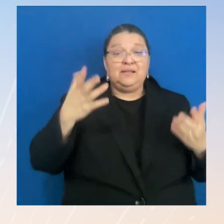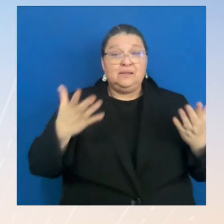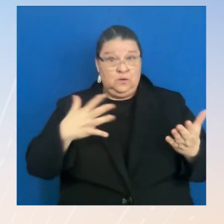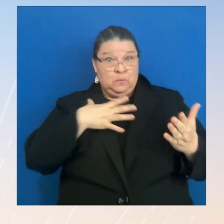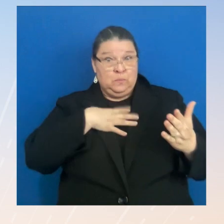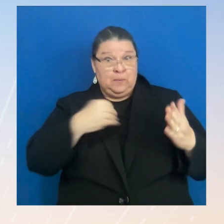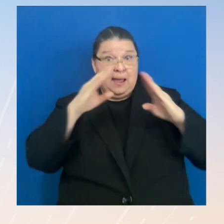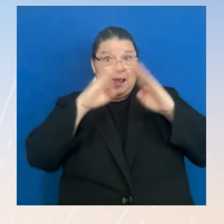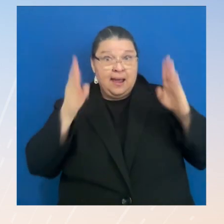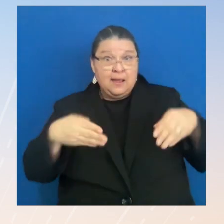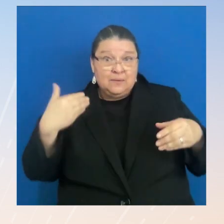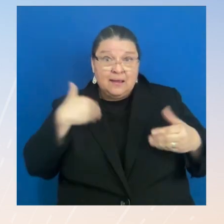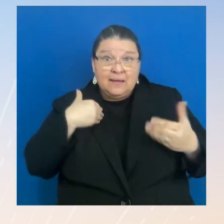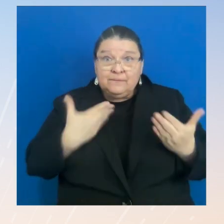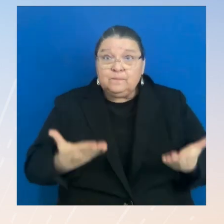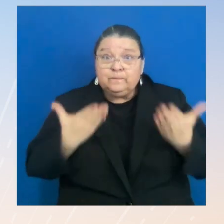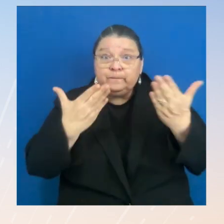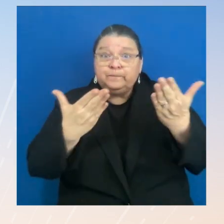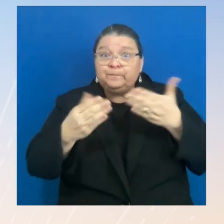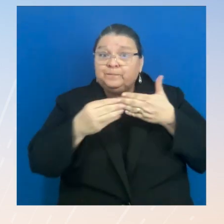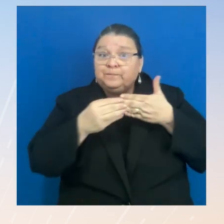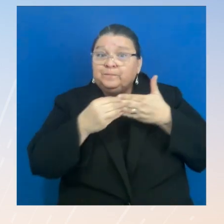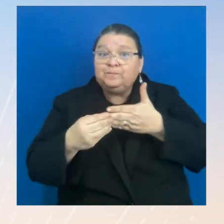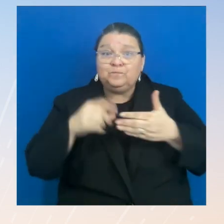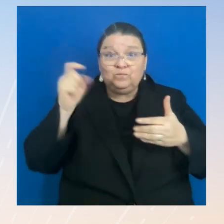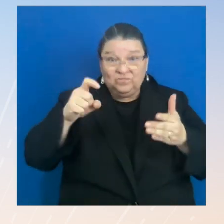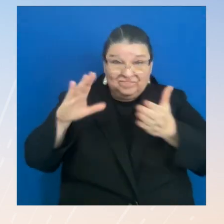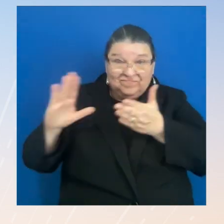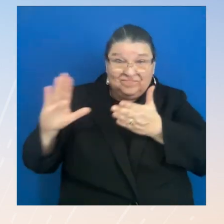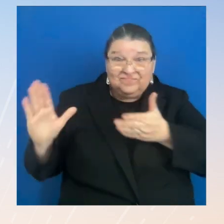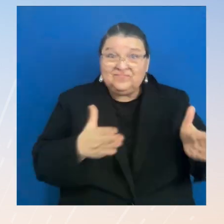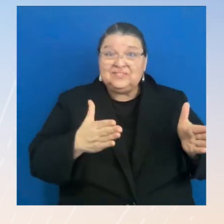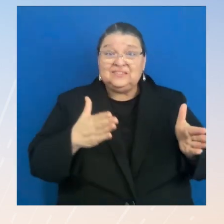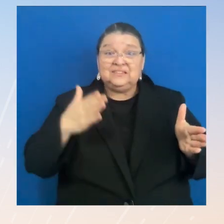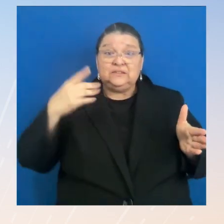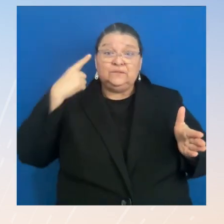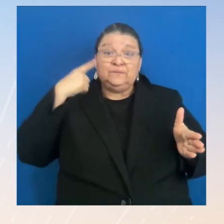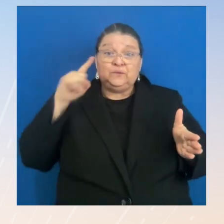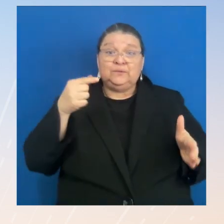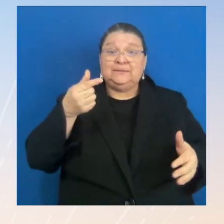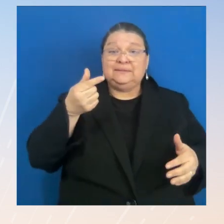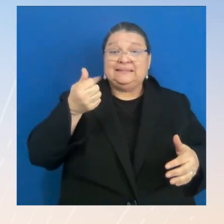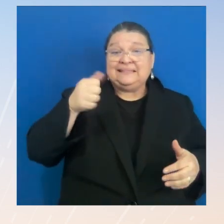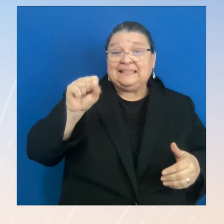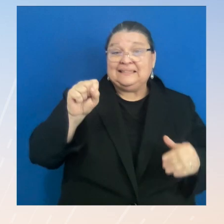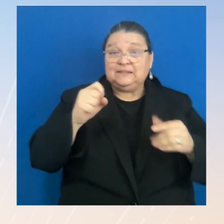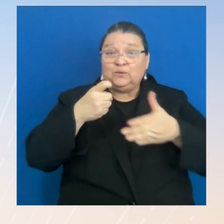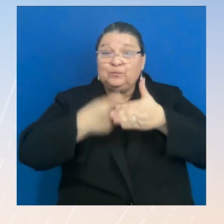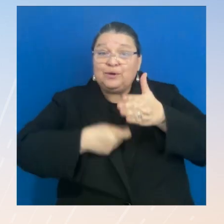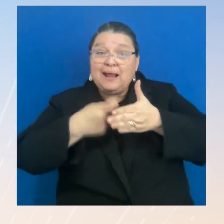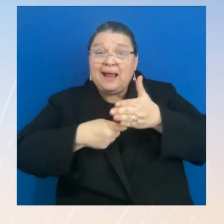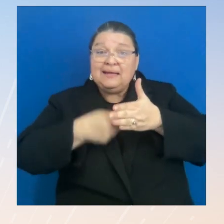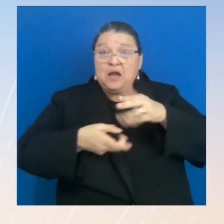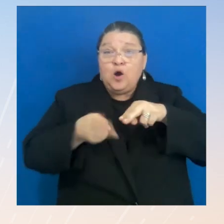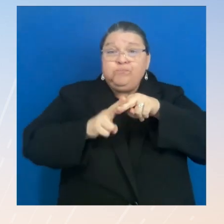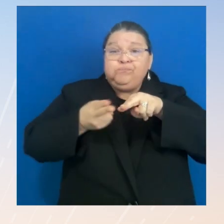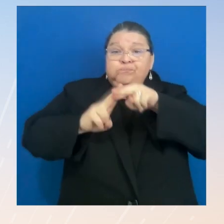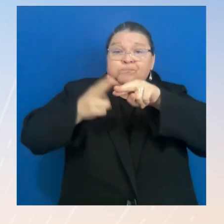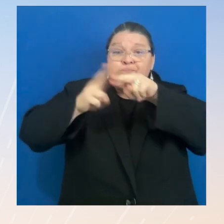come summer? Is there like a -- I know you guys are concerned about the price, but is there a sense of urgency to get something done before those summer months, which are really critical,